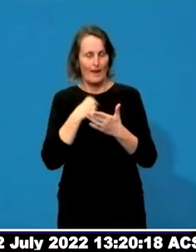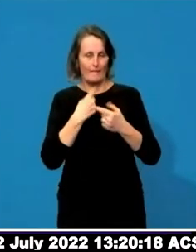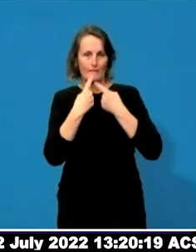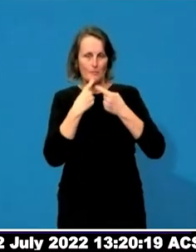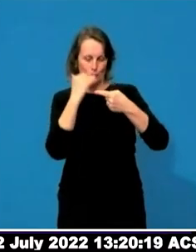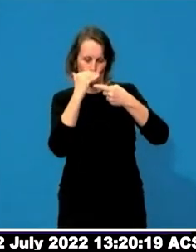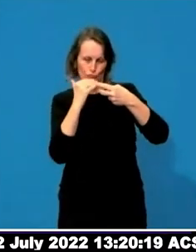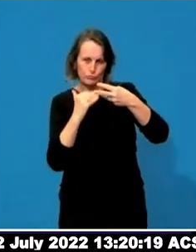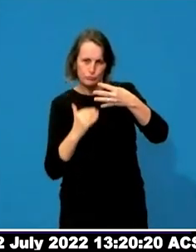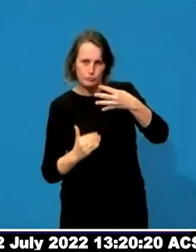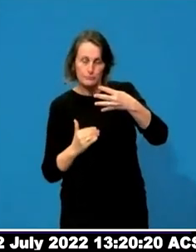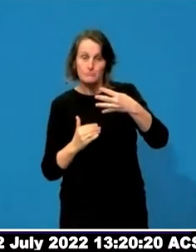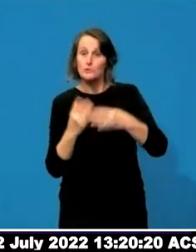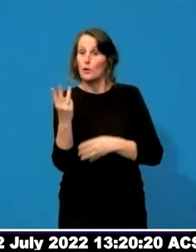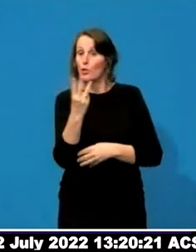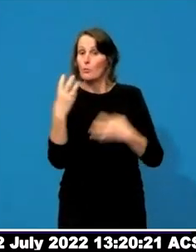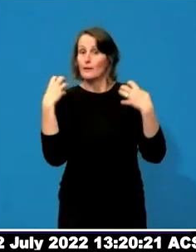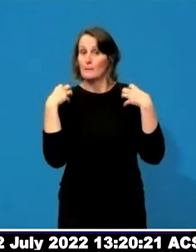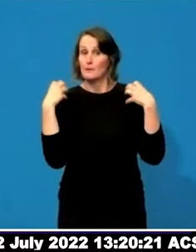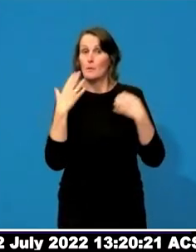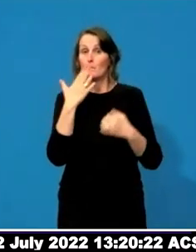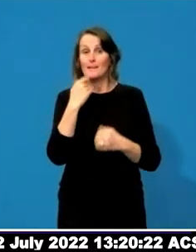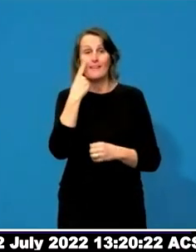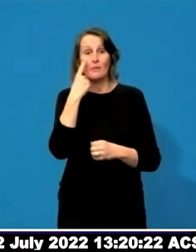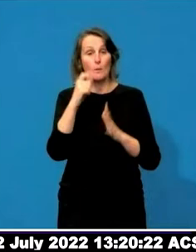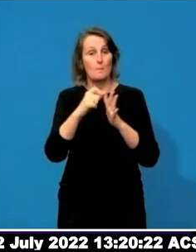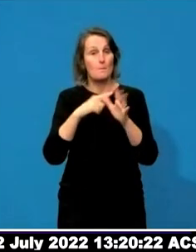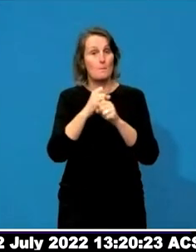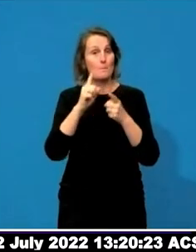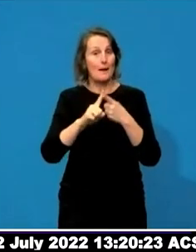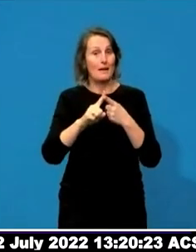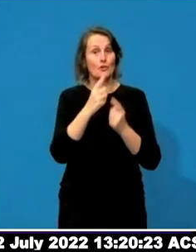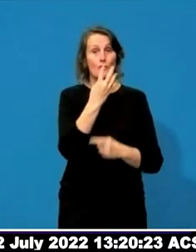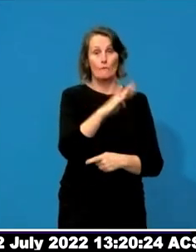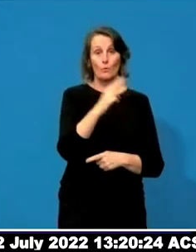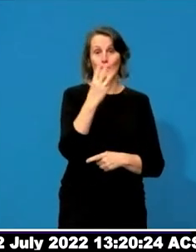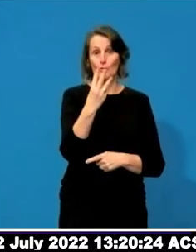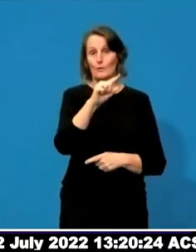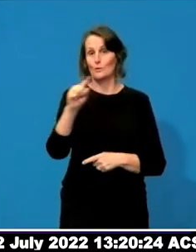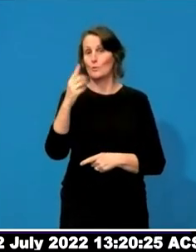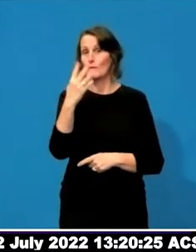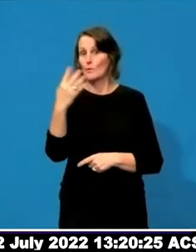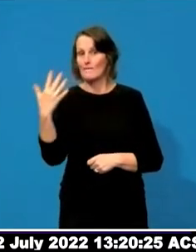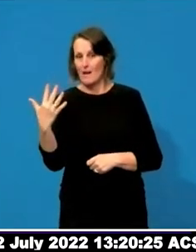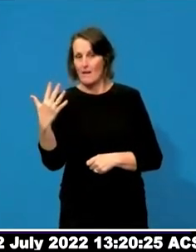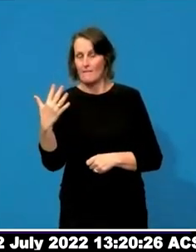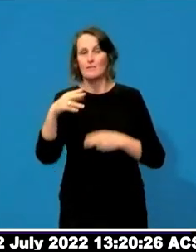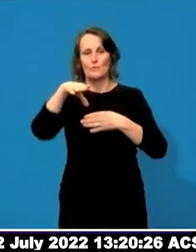Commissioners, I draw your attention to pages 43 and 45 in relation to those recommendations at tab 21.